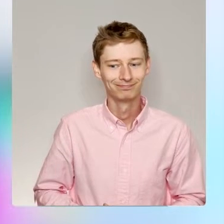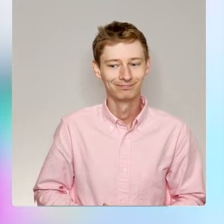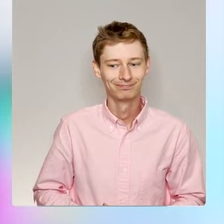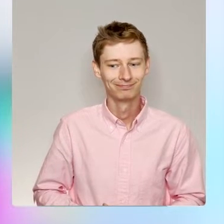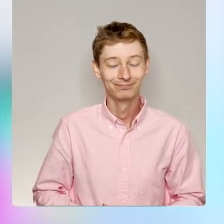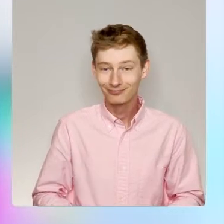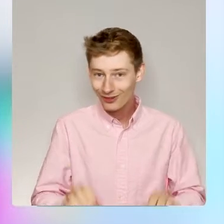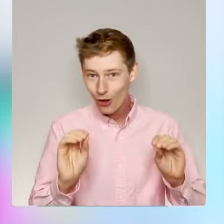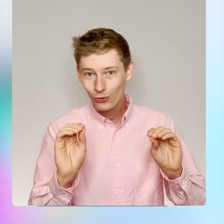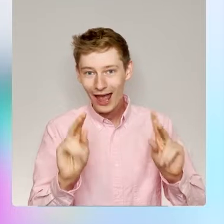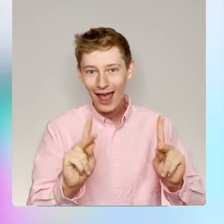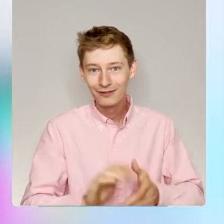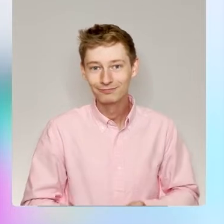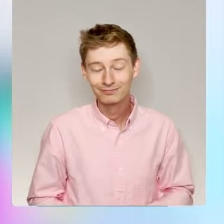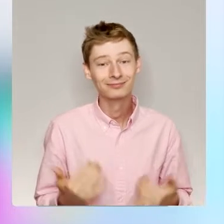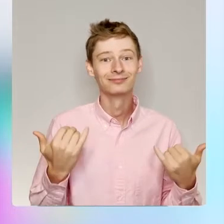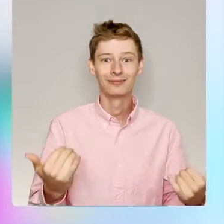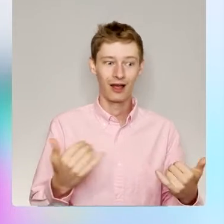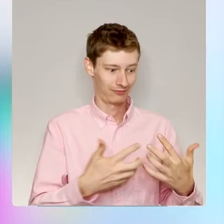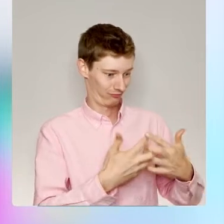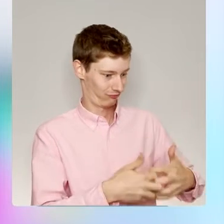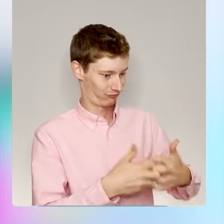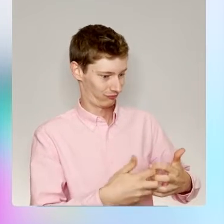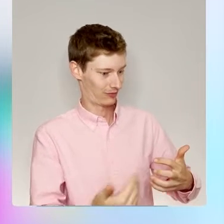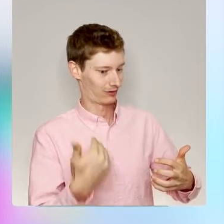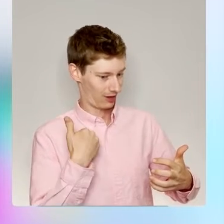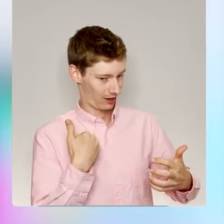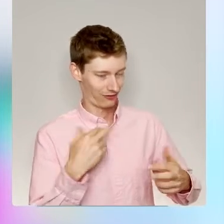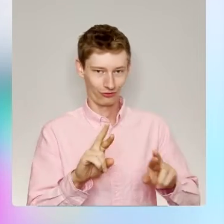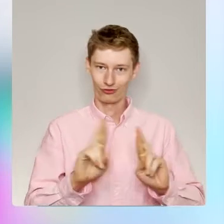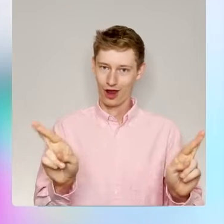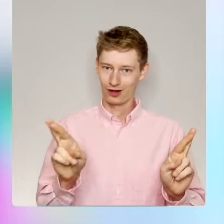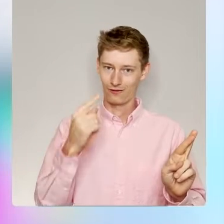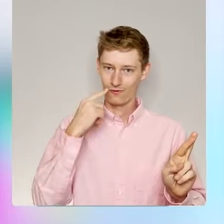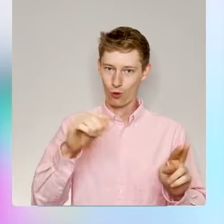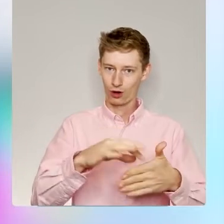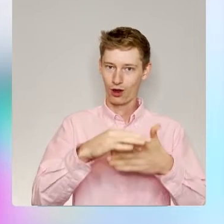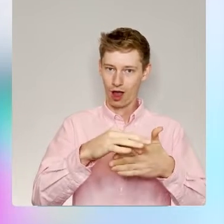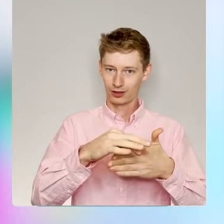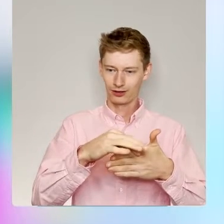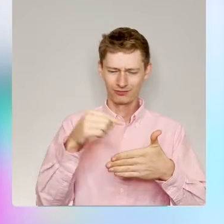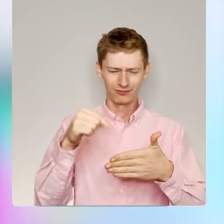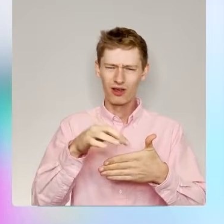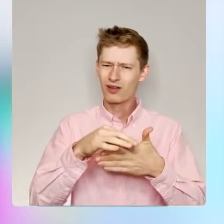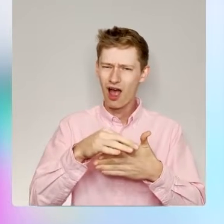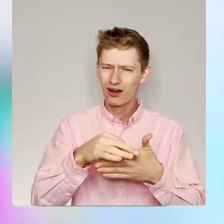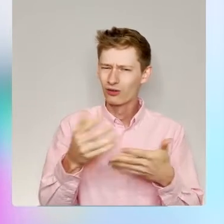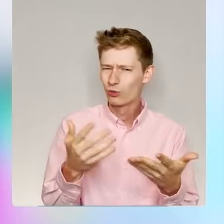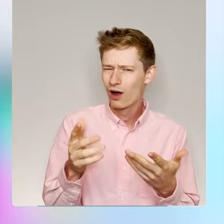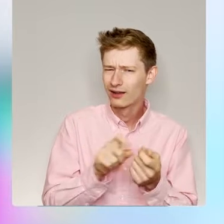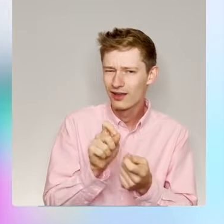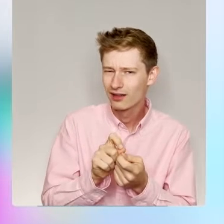You need some visuals for one, 3D models and textures, and you'll want some audio too, sound effects and music,